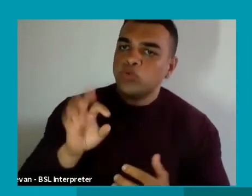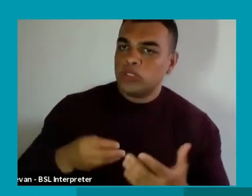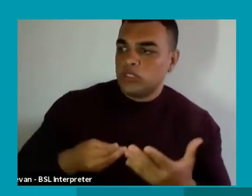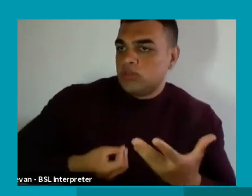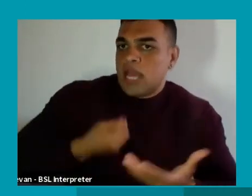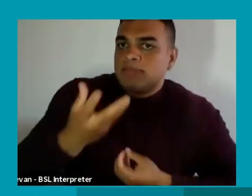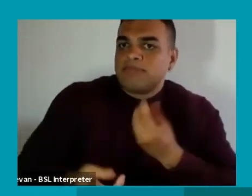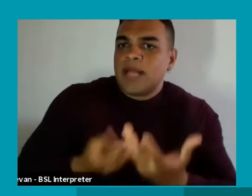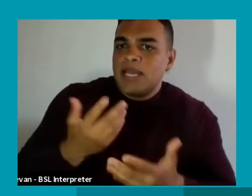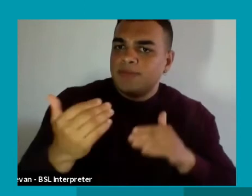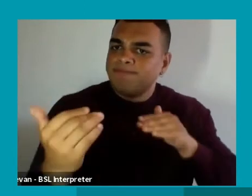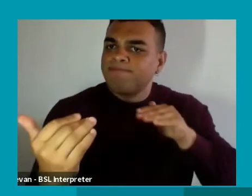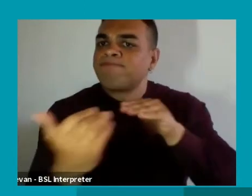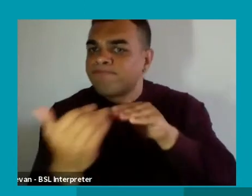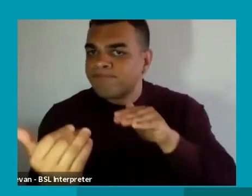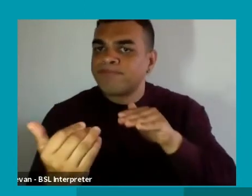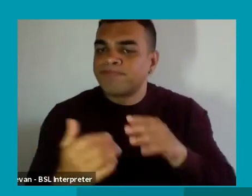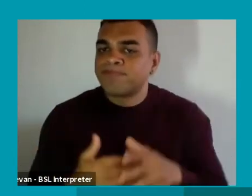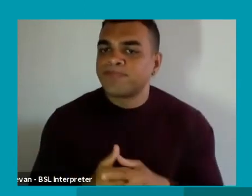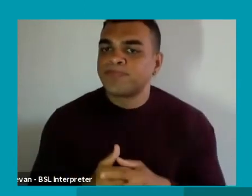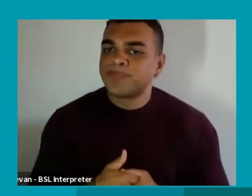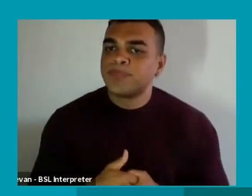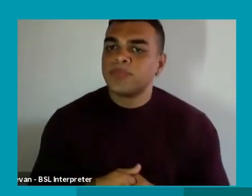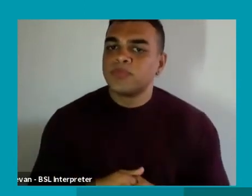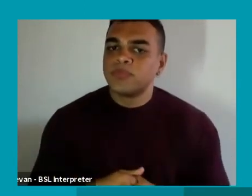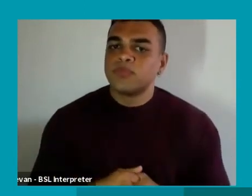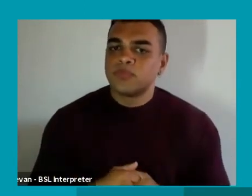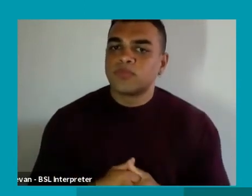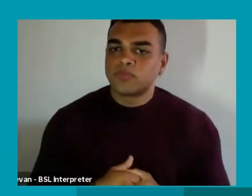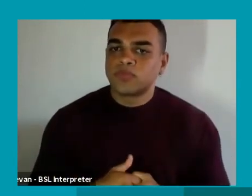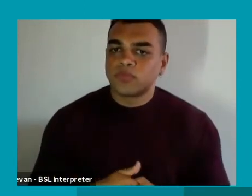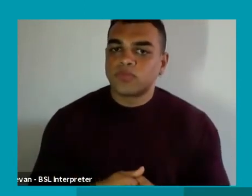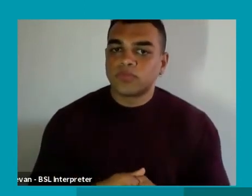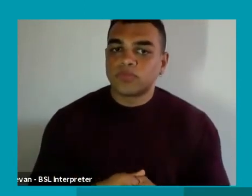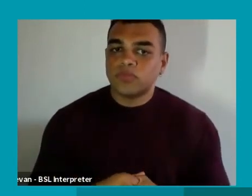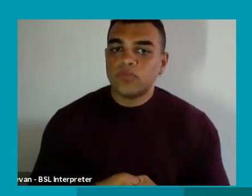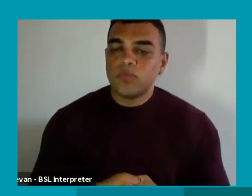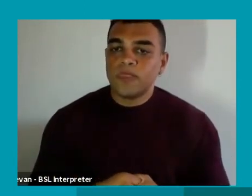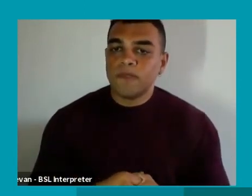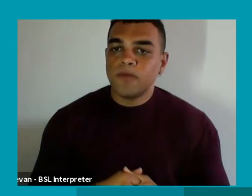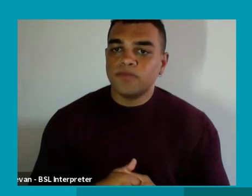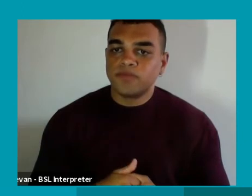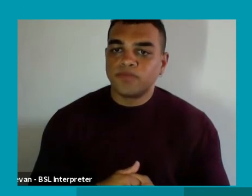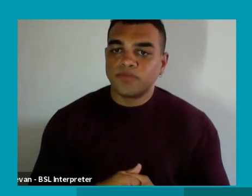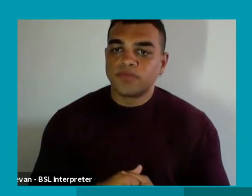And that's still one cover letter material and so they do increasingly take different names or forms, but they are still the same